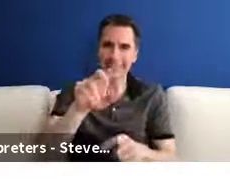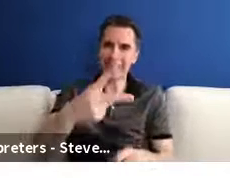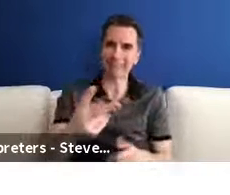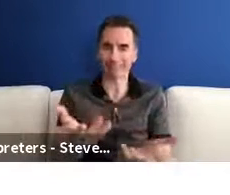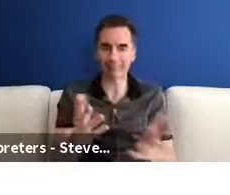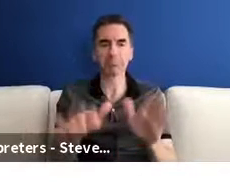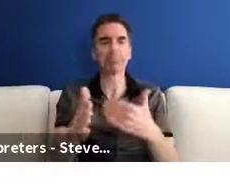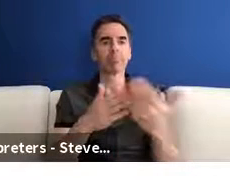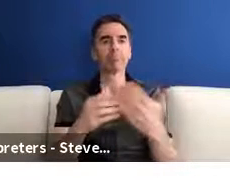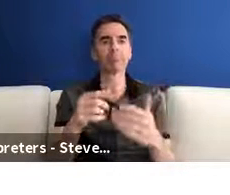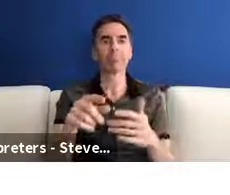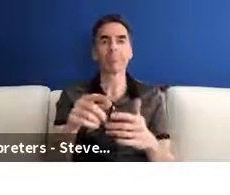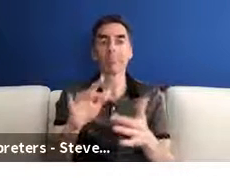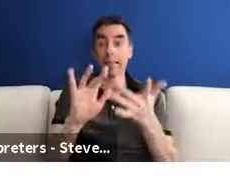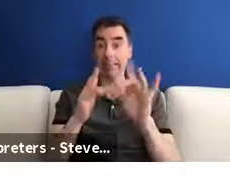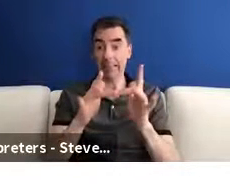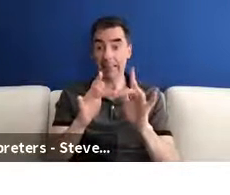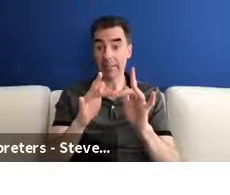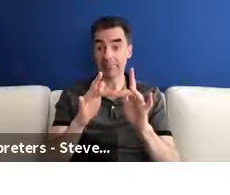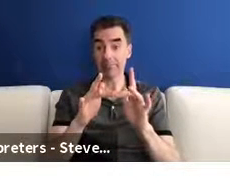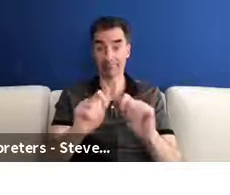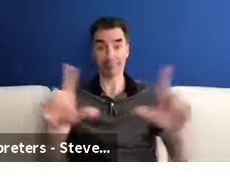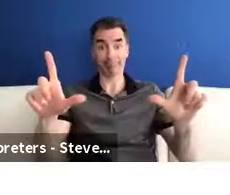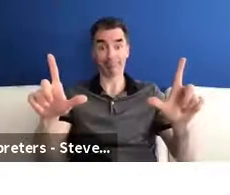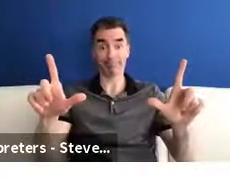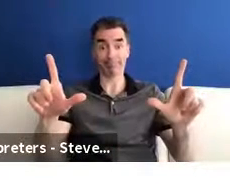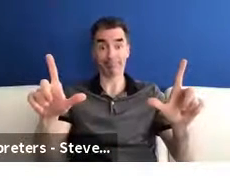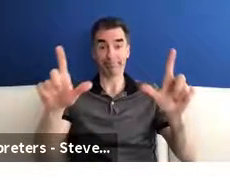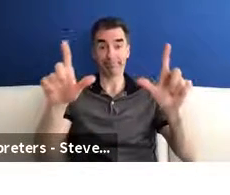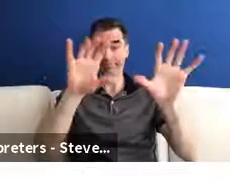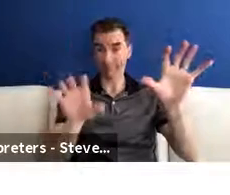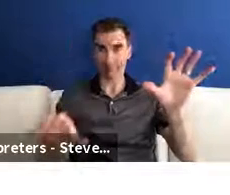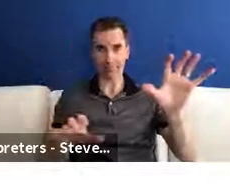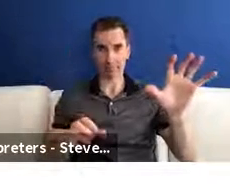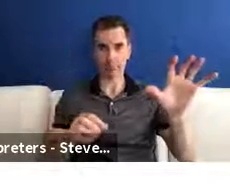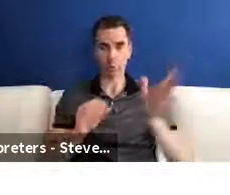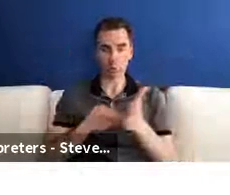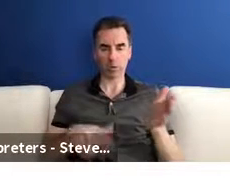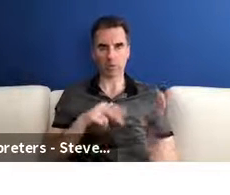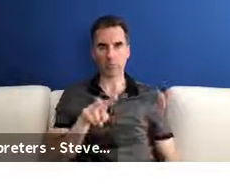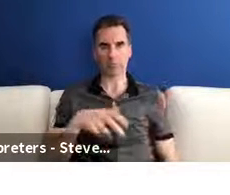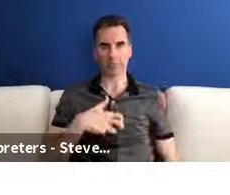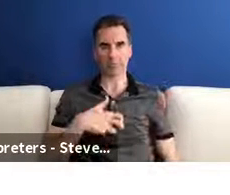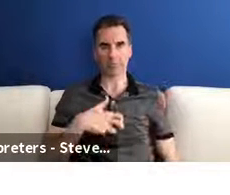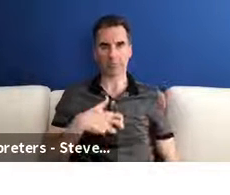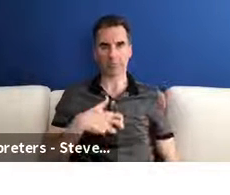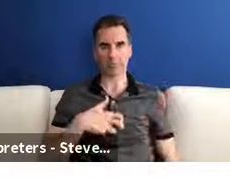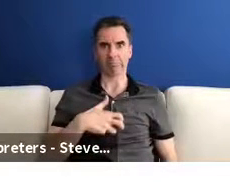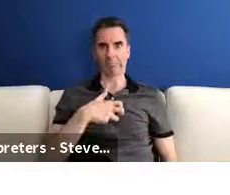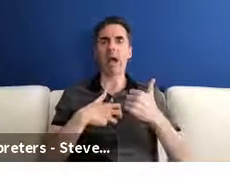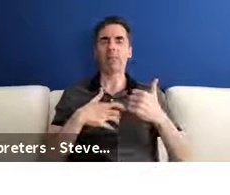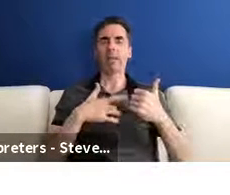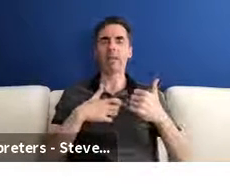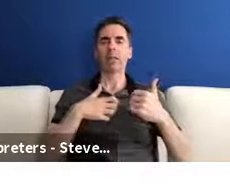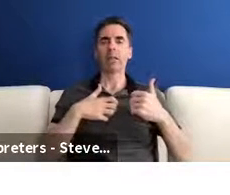people to feel comfortable, it helps if they know what to expect. And I'm sure that you can relate to this as both a teacher and a